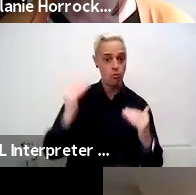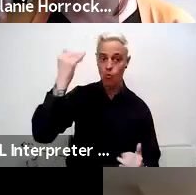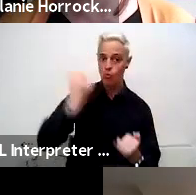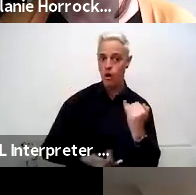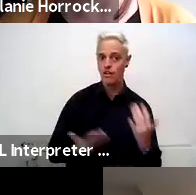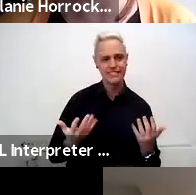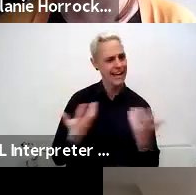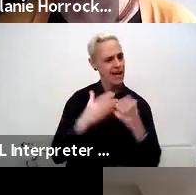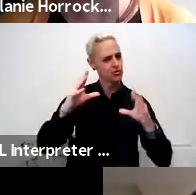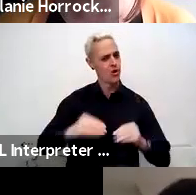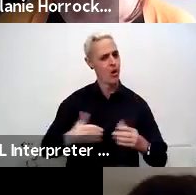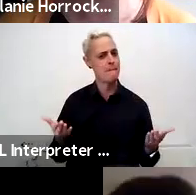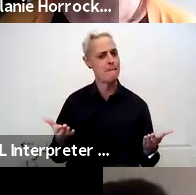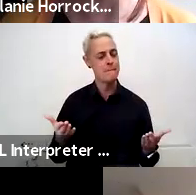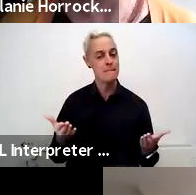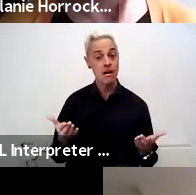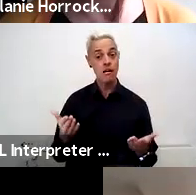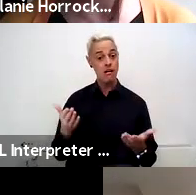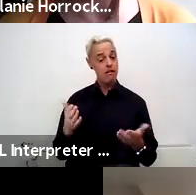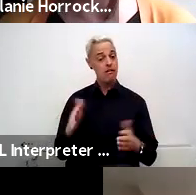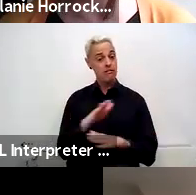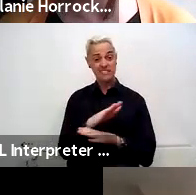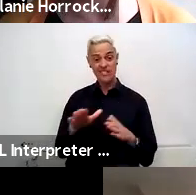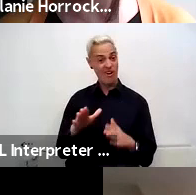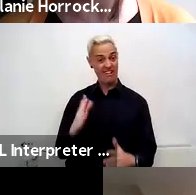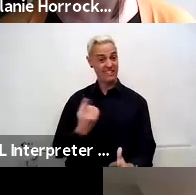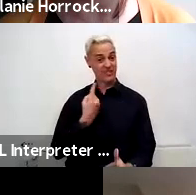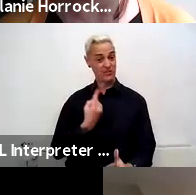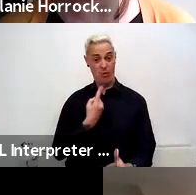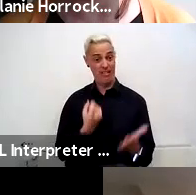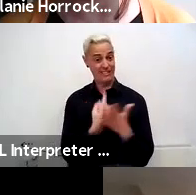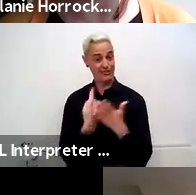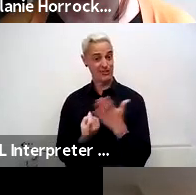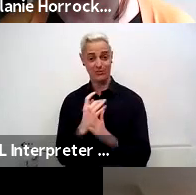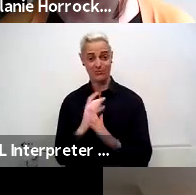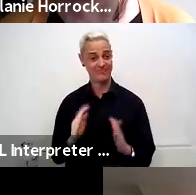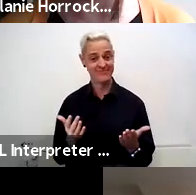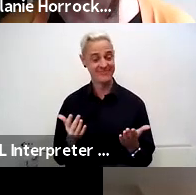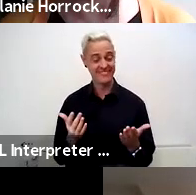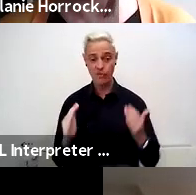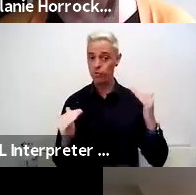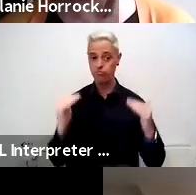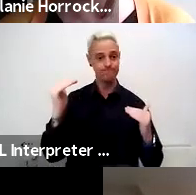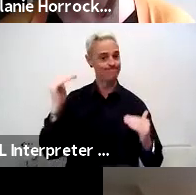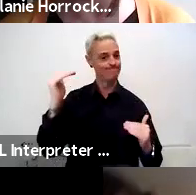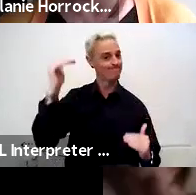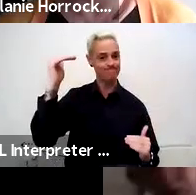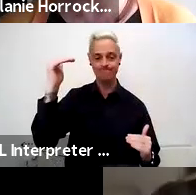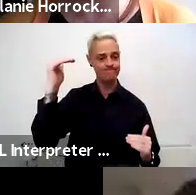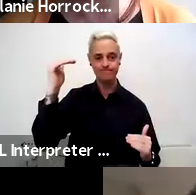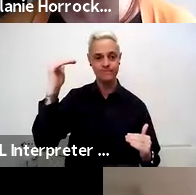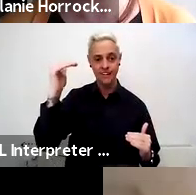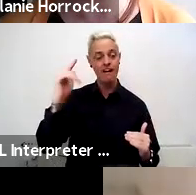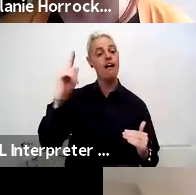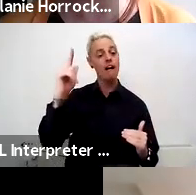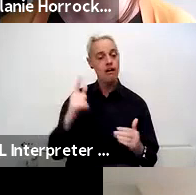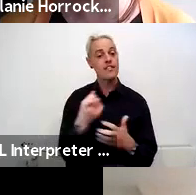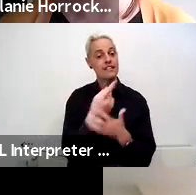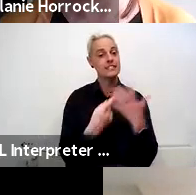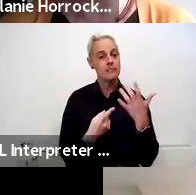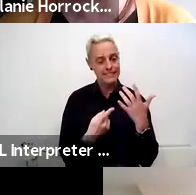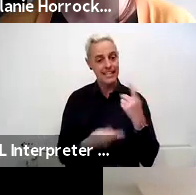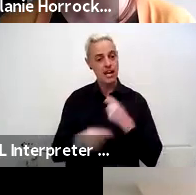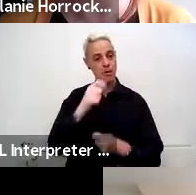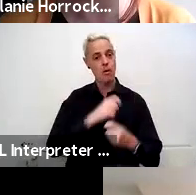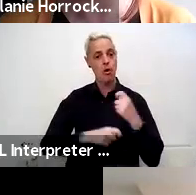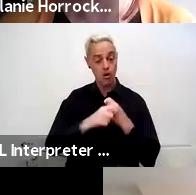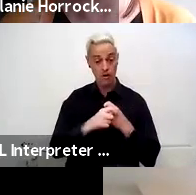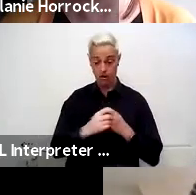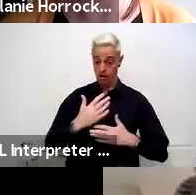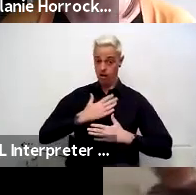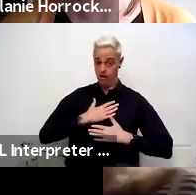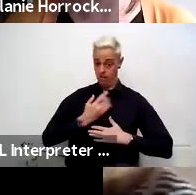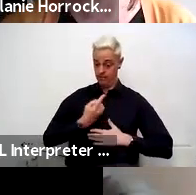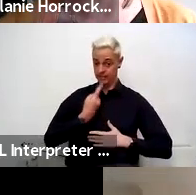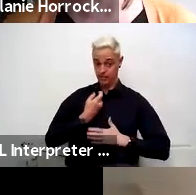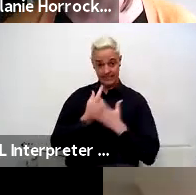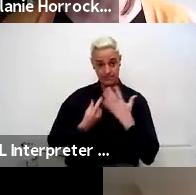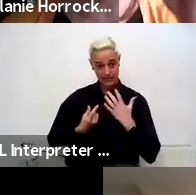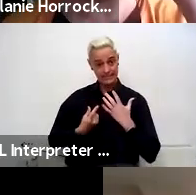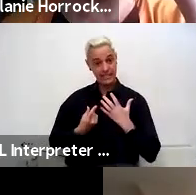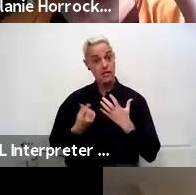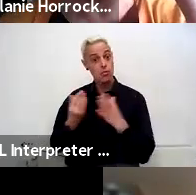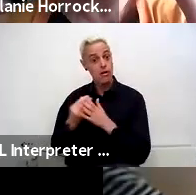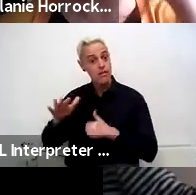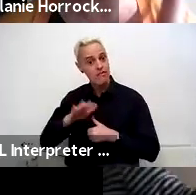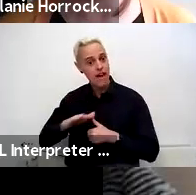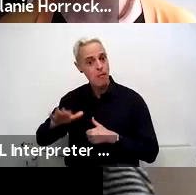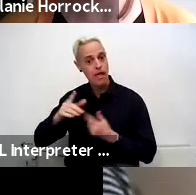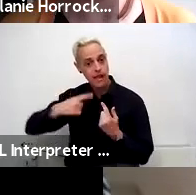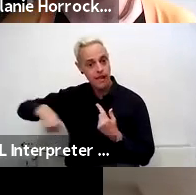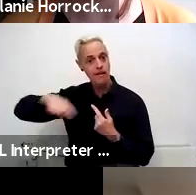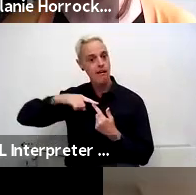What I really want to address is the fact that it's, it's not just an individual issue when it comes to deepening inequalities. Quite often, the impact of a disability is felt by not just the individual who has that disability but by their family, and